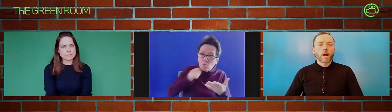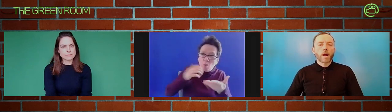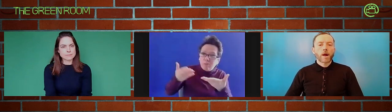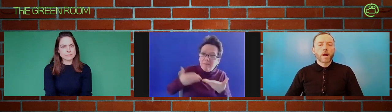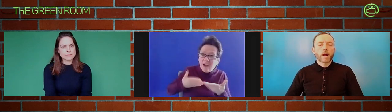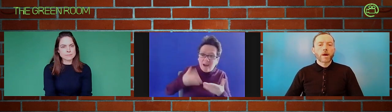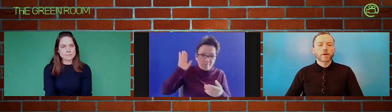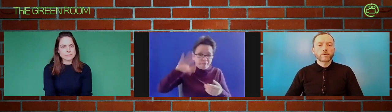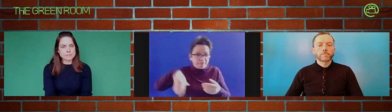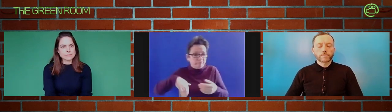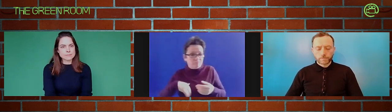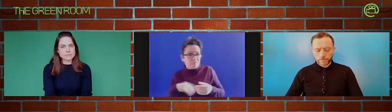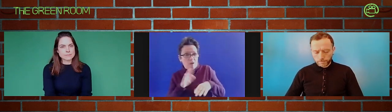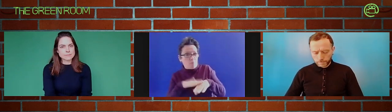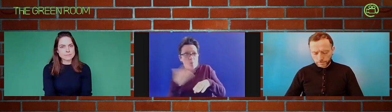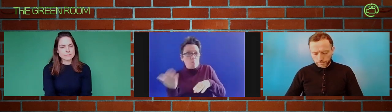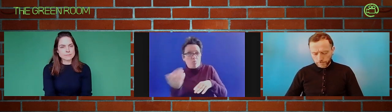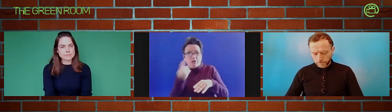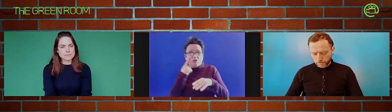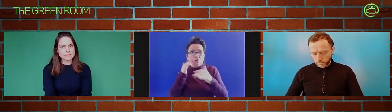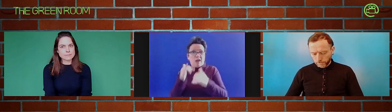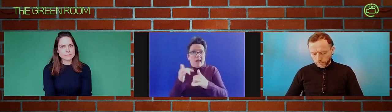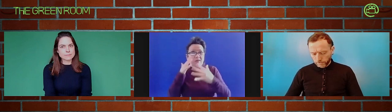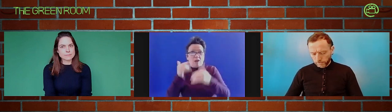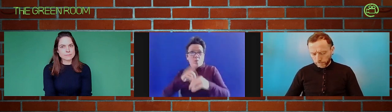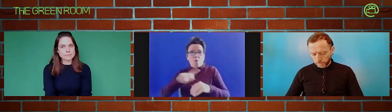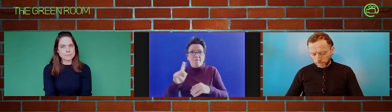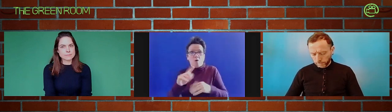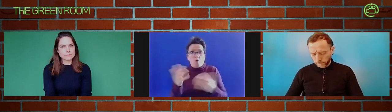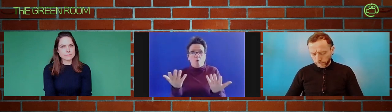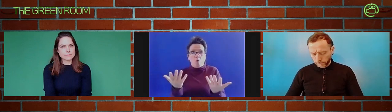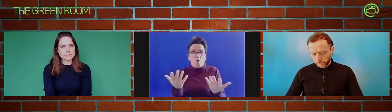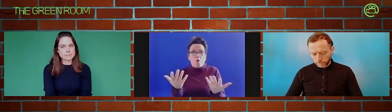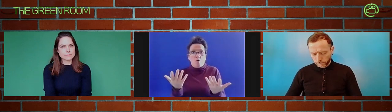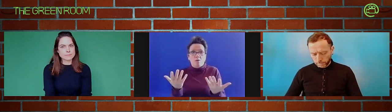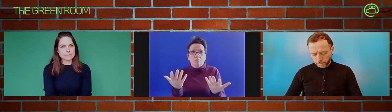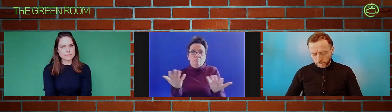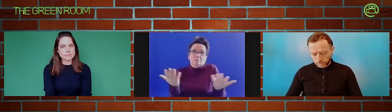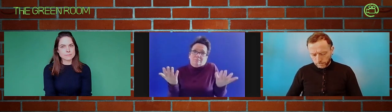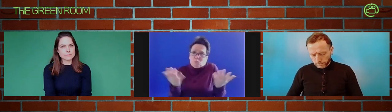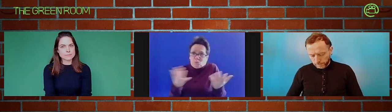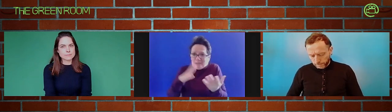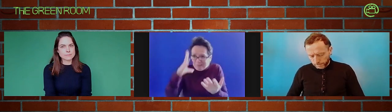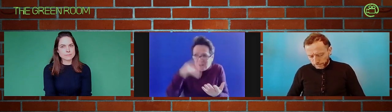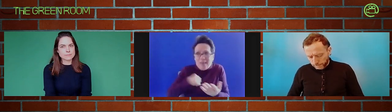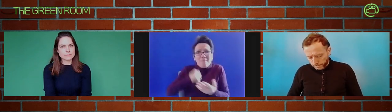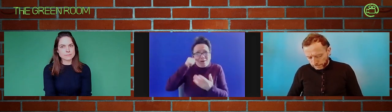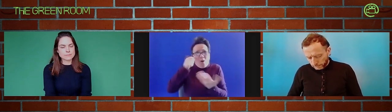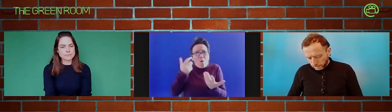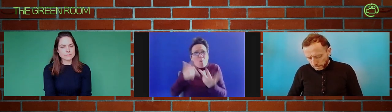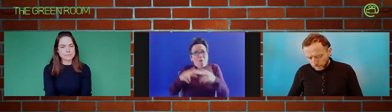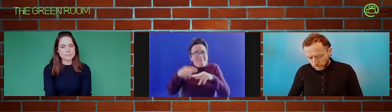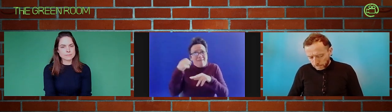seeing whether whether that's happening you know a couple of months later unless you tell me. So I feel like